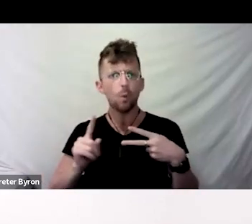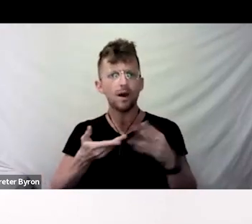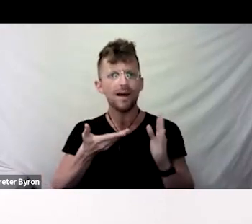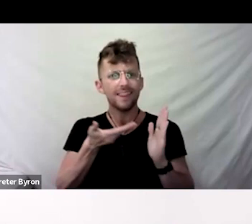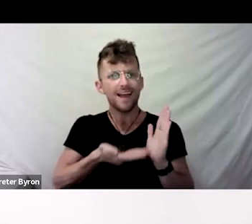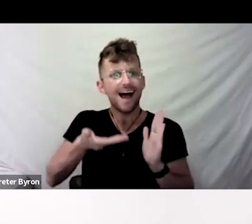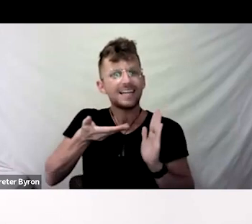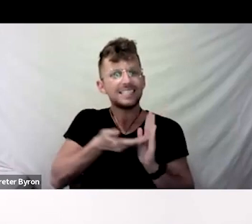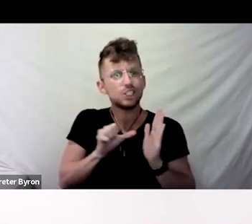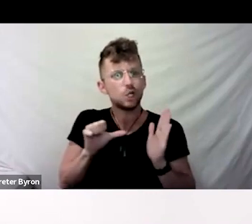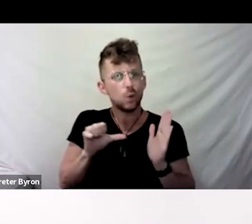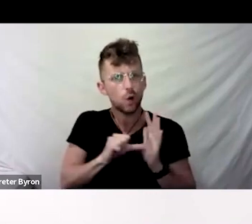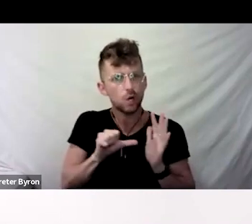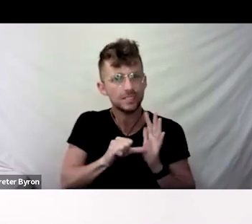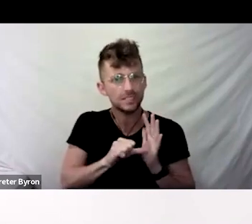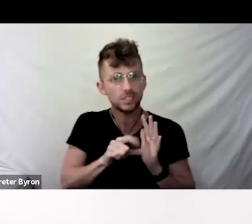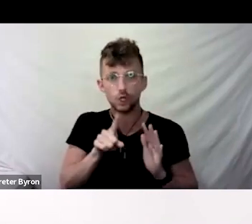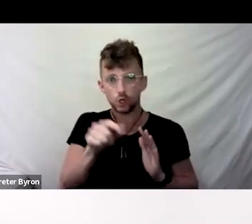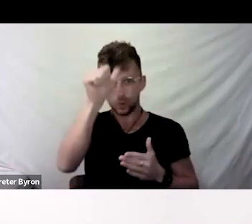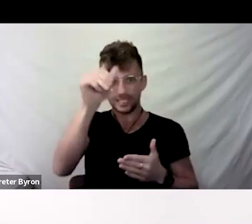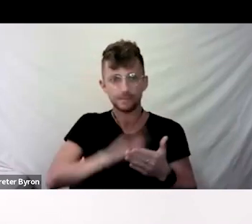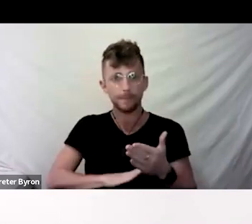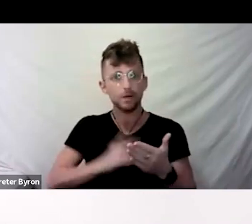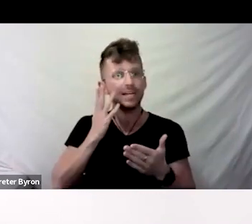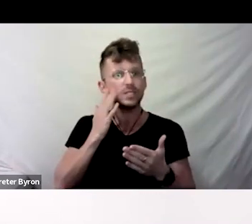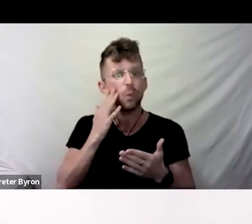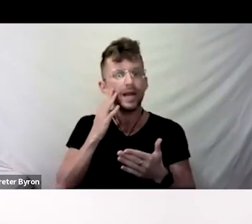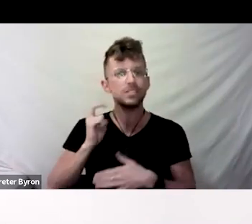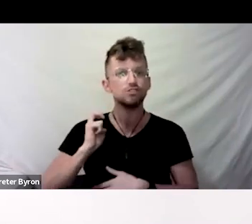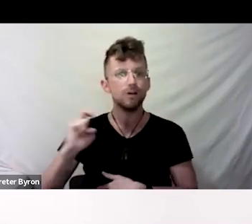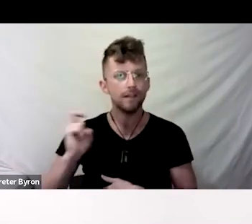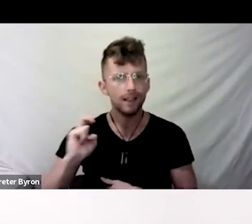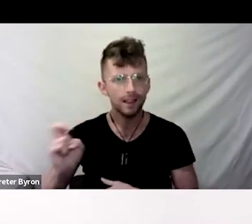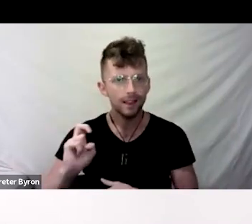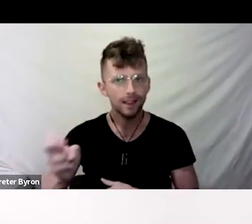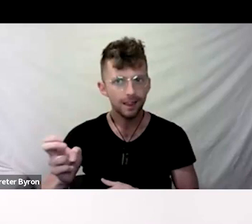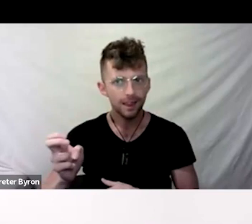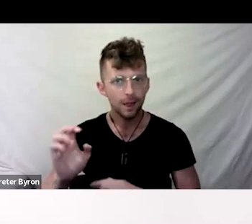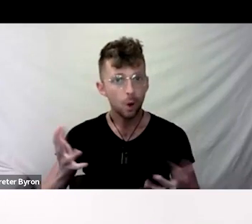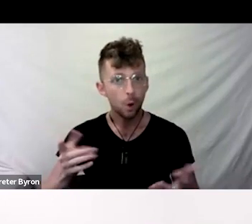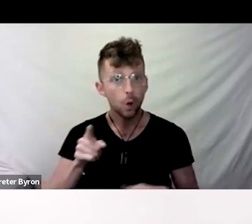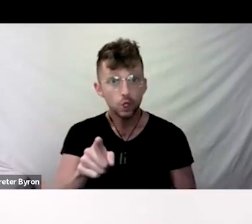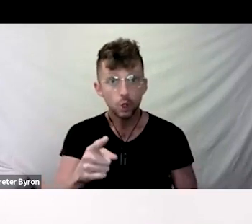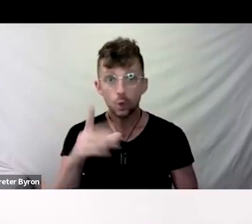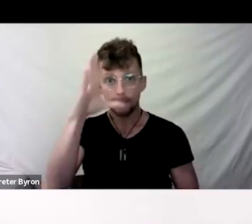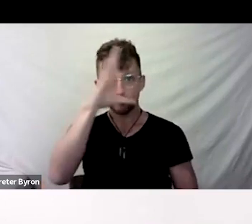as a result of the disability and the trips, or do you consider the entire trip is only required